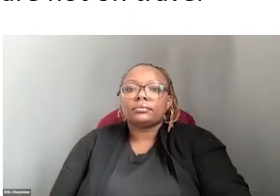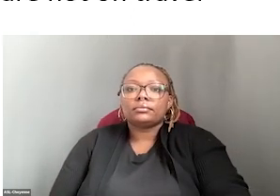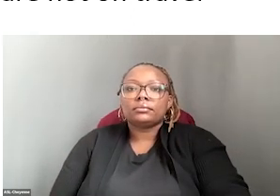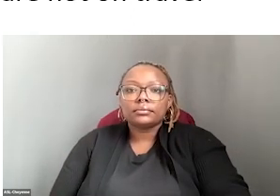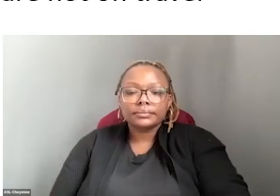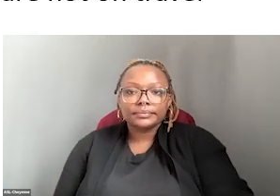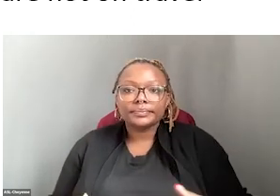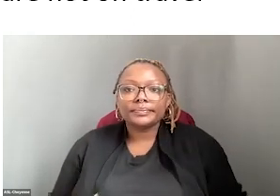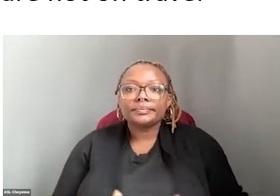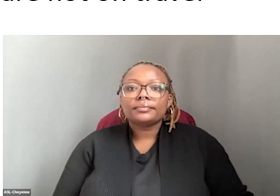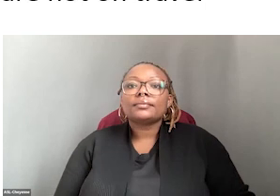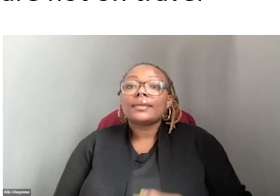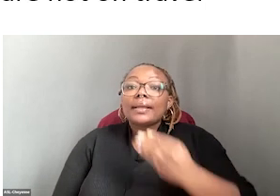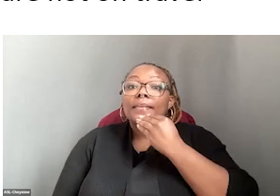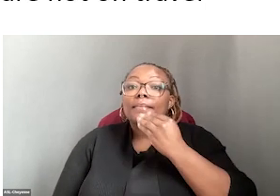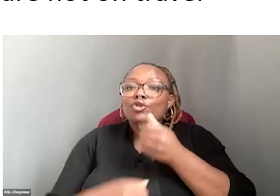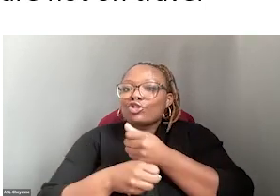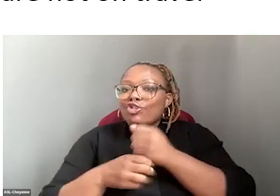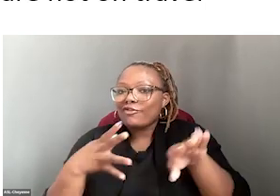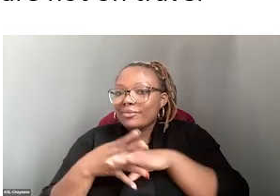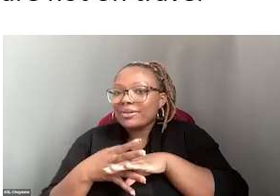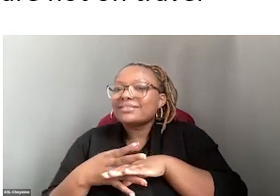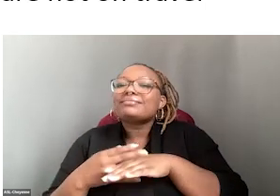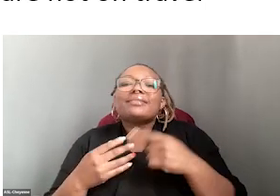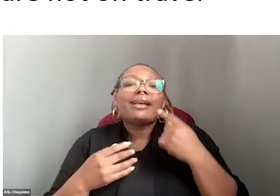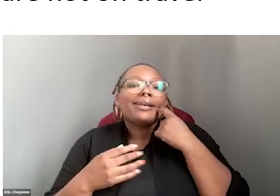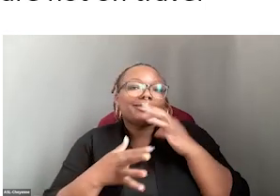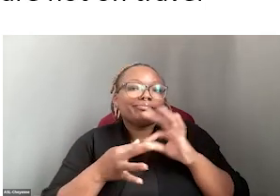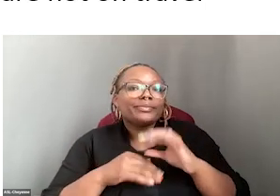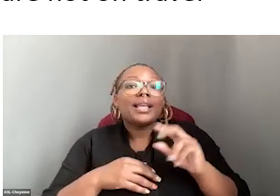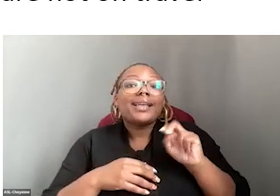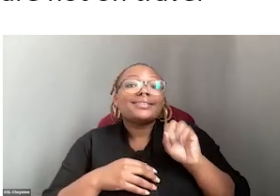Like I said earlier, we -- NSF does not pay for food that goes to employees who are not